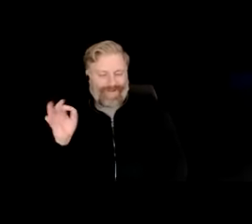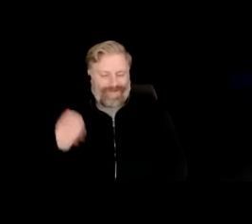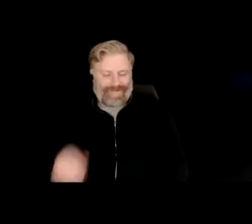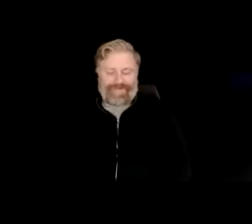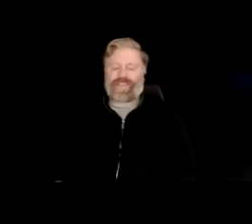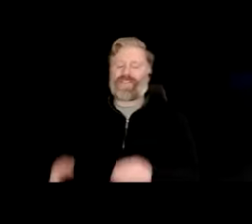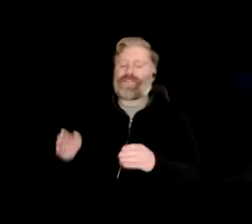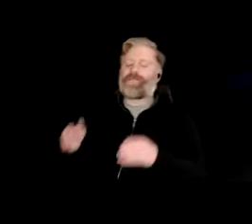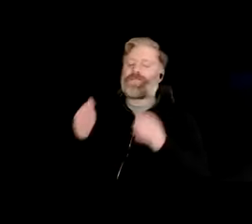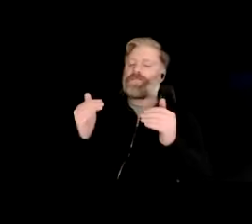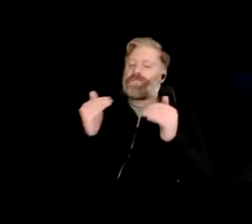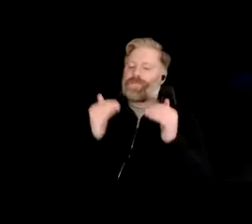And then there was a clarification.